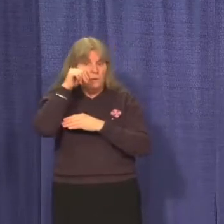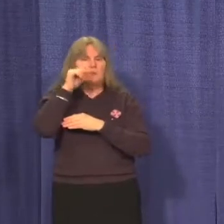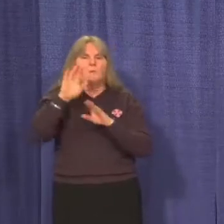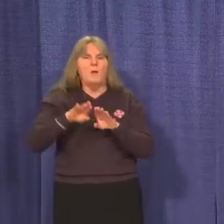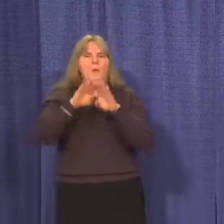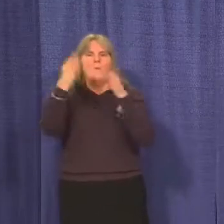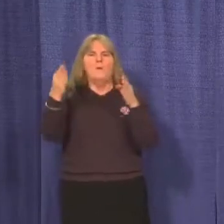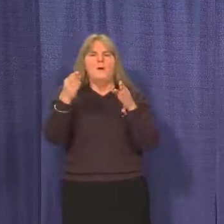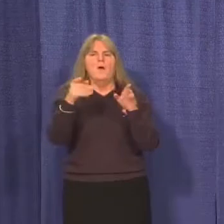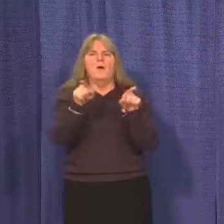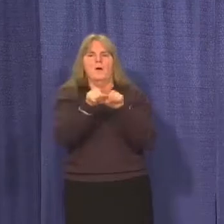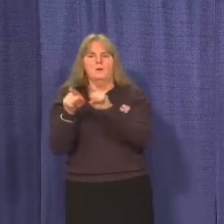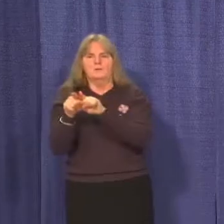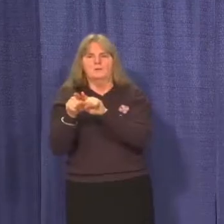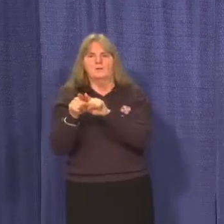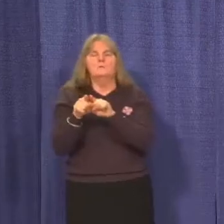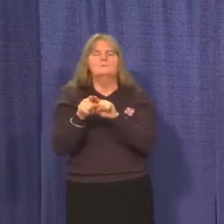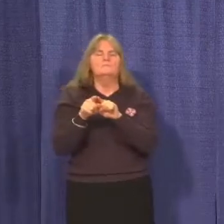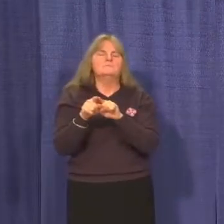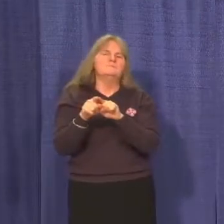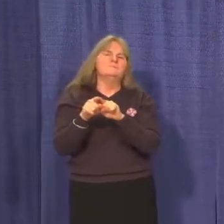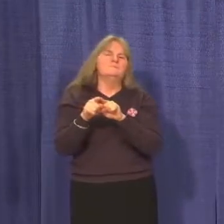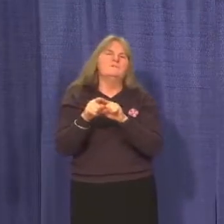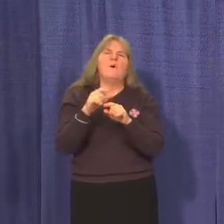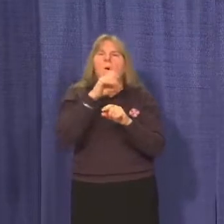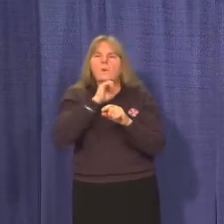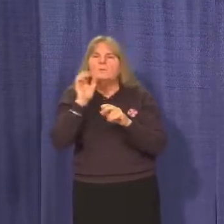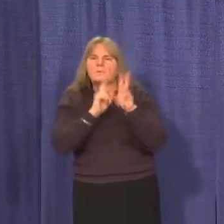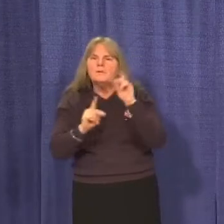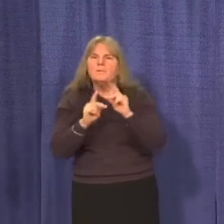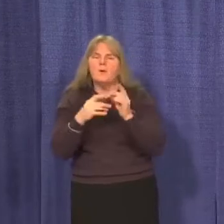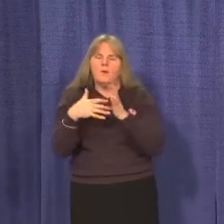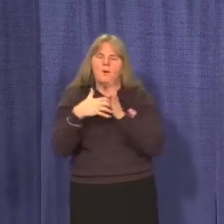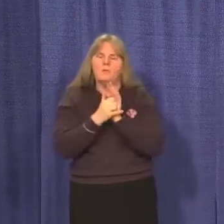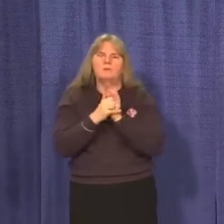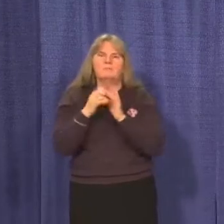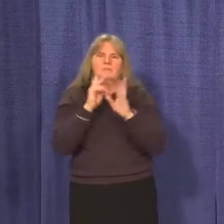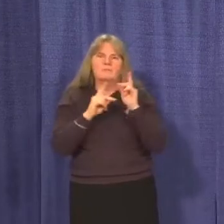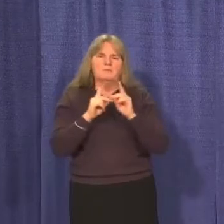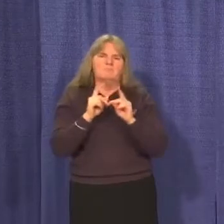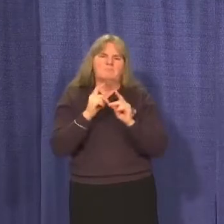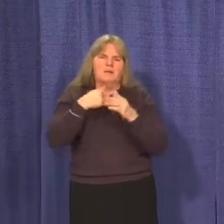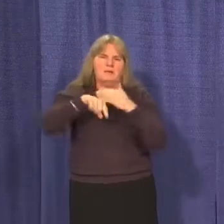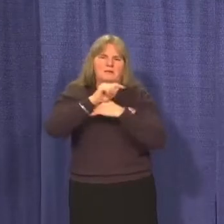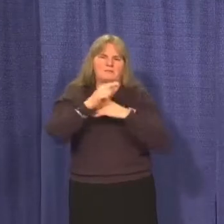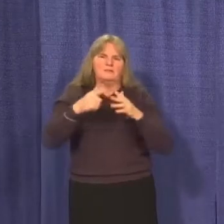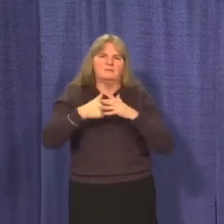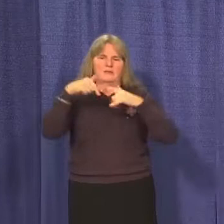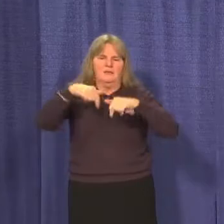elders and some specified vulnerable populations. Uptake so far has been great,